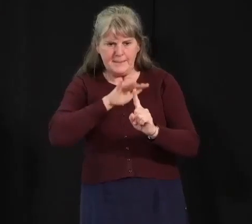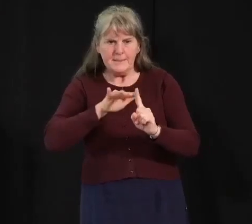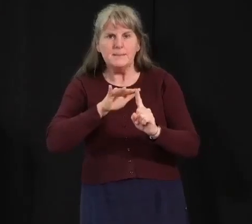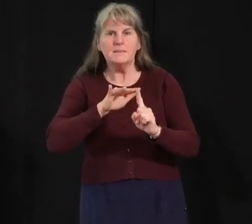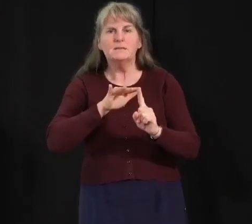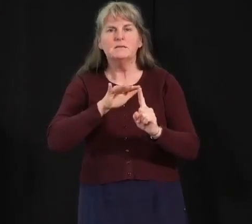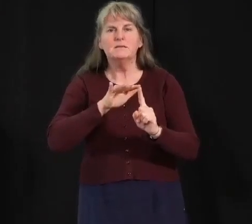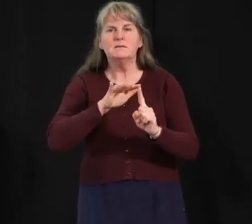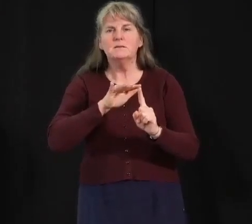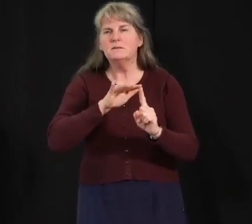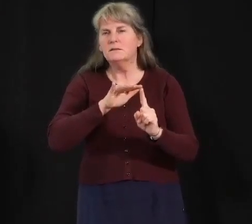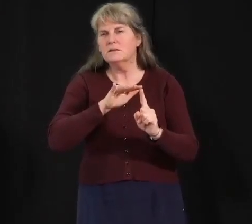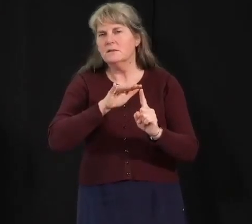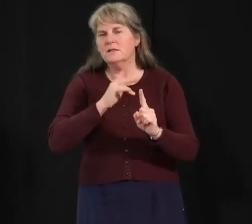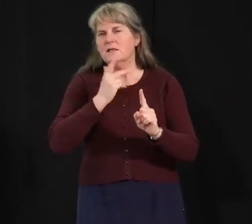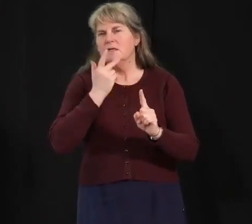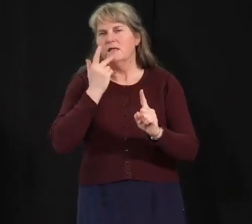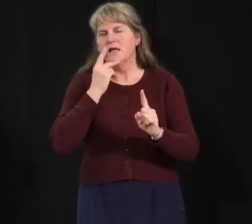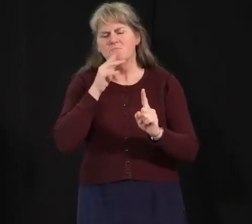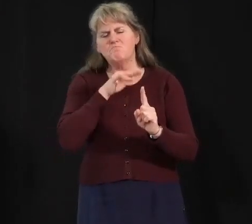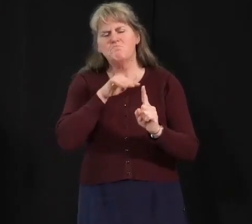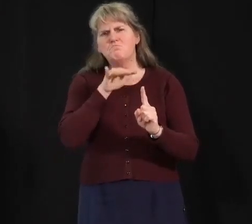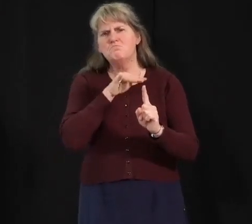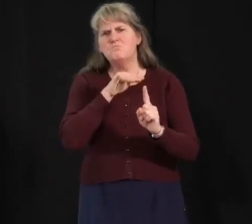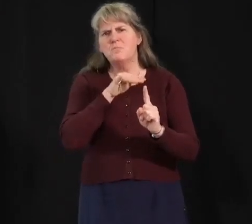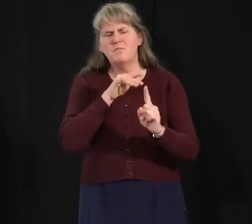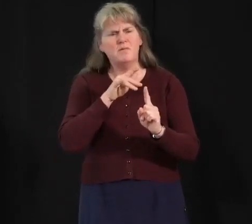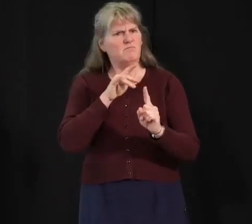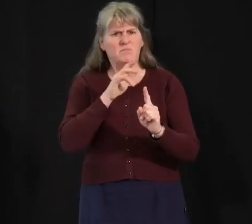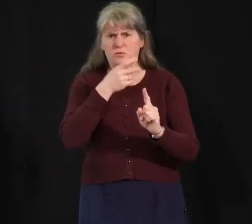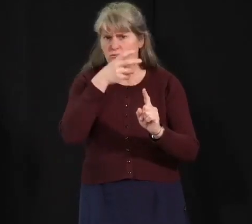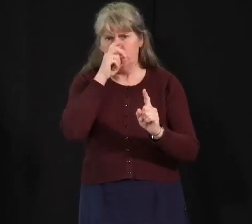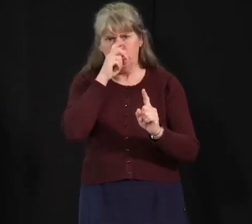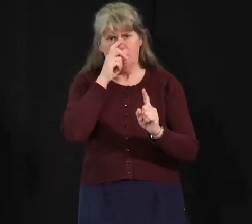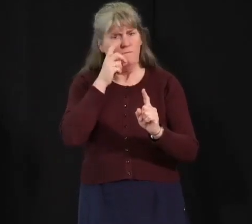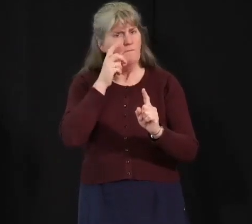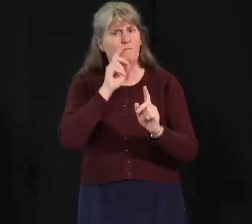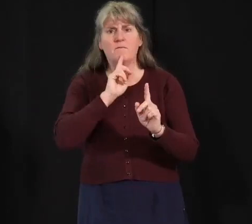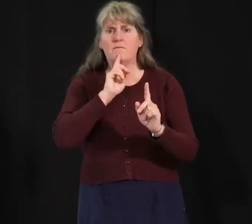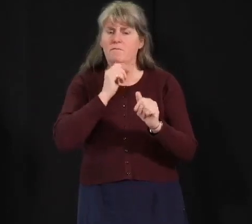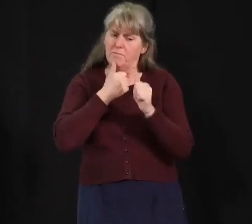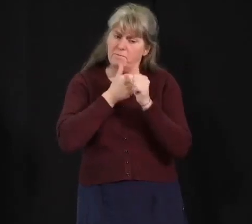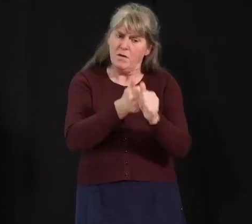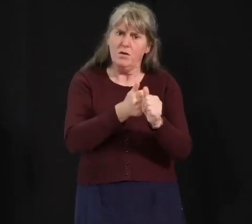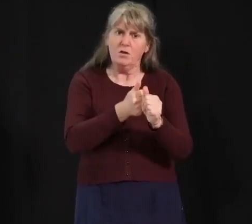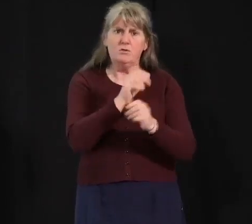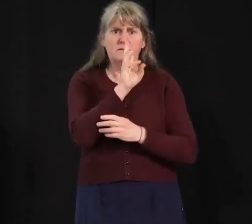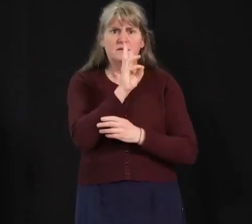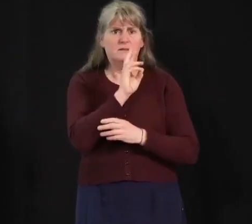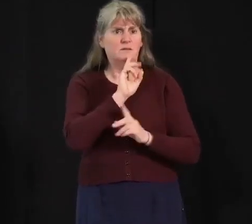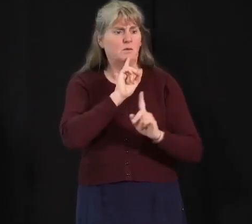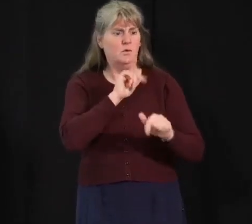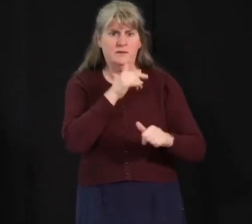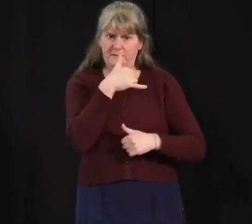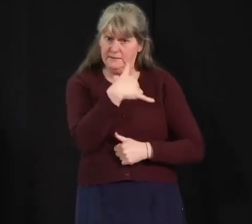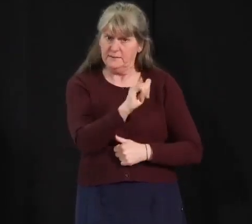respecting the six fundamentals. So with time, with priority,